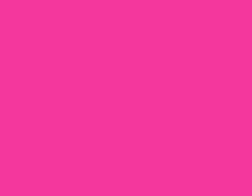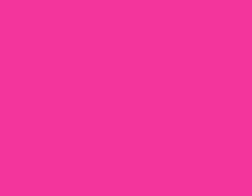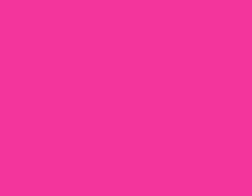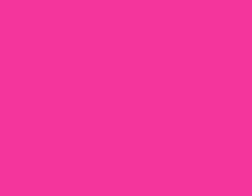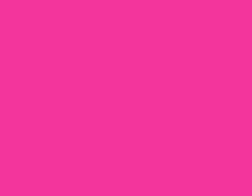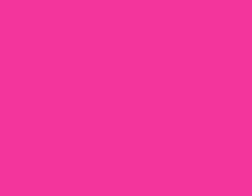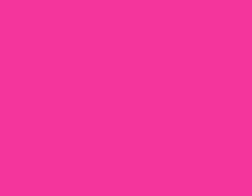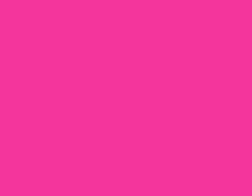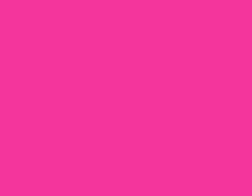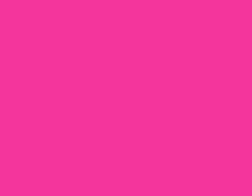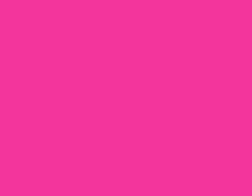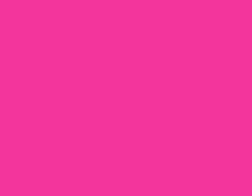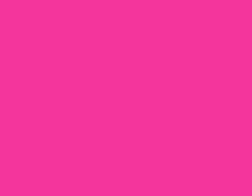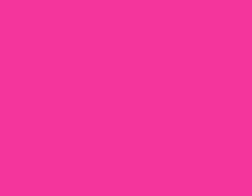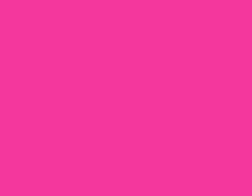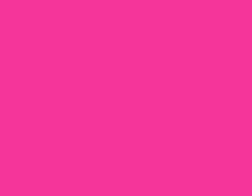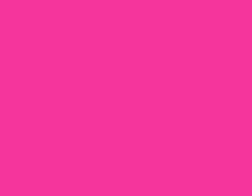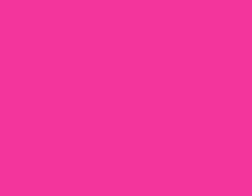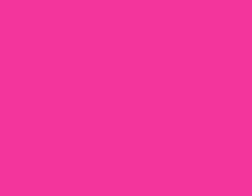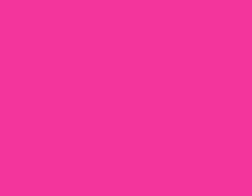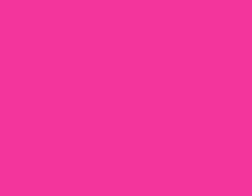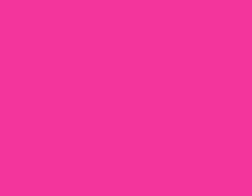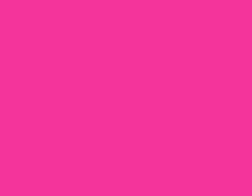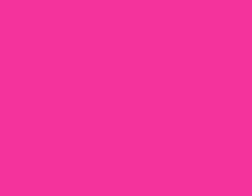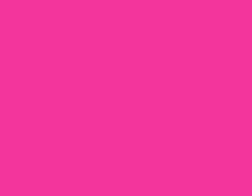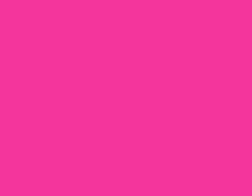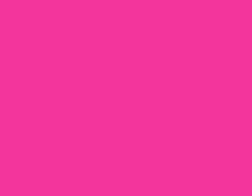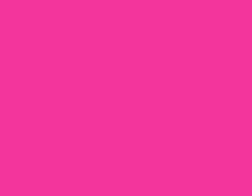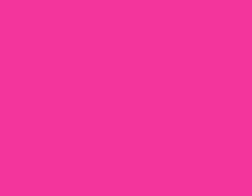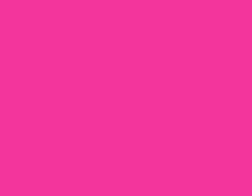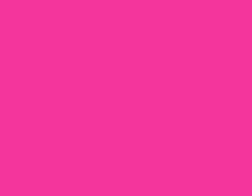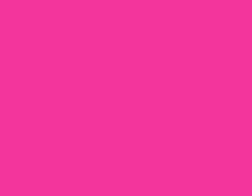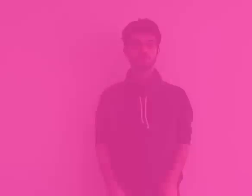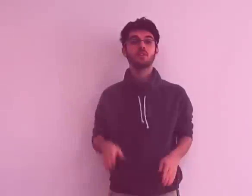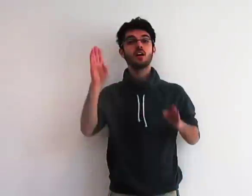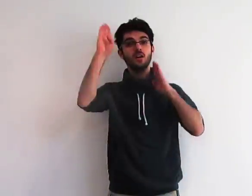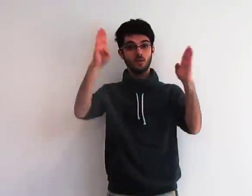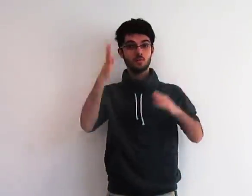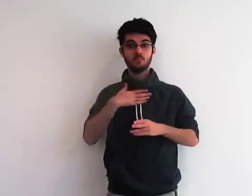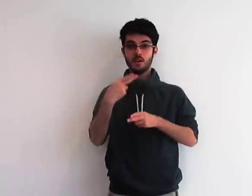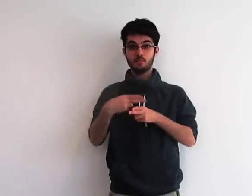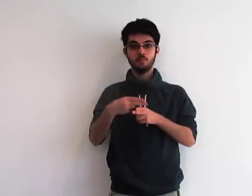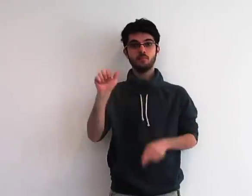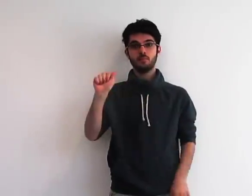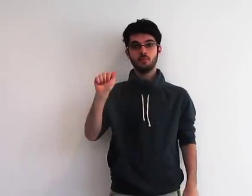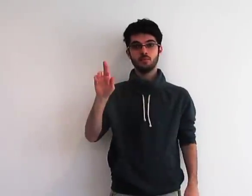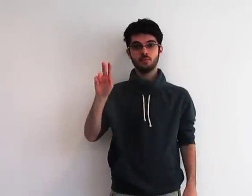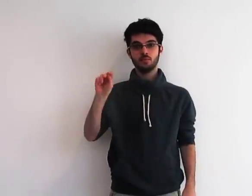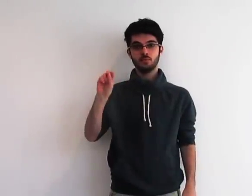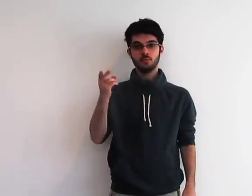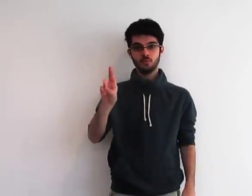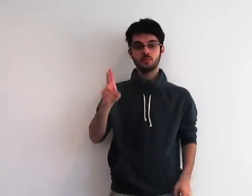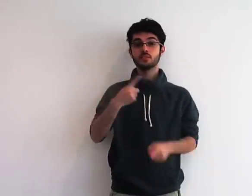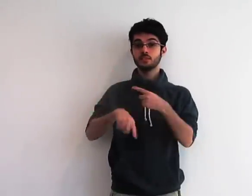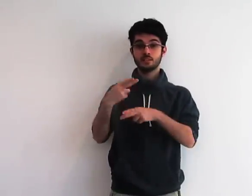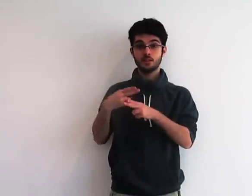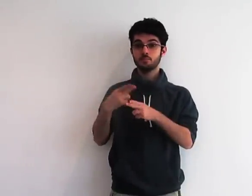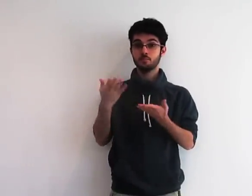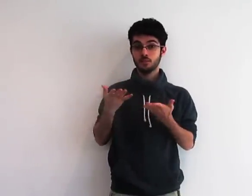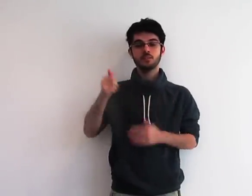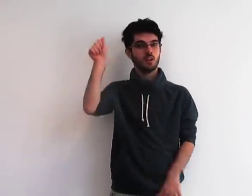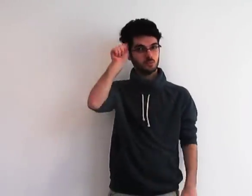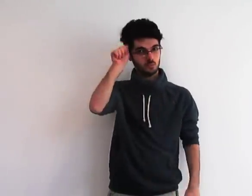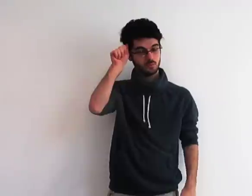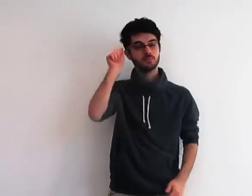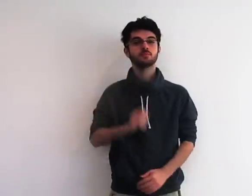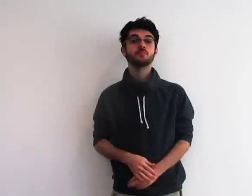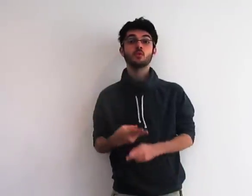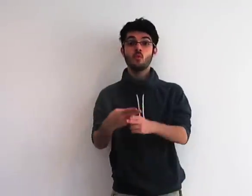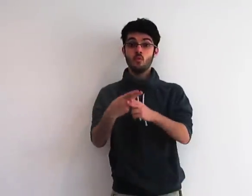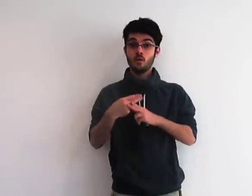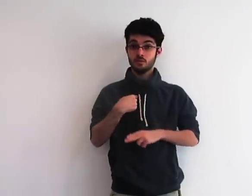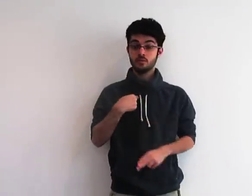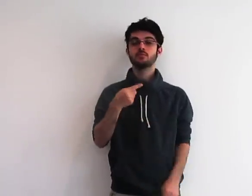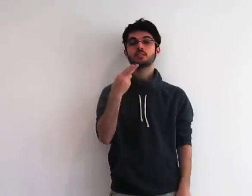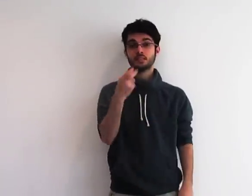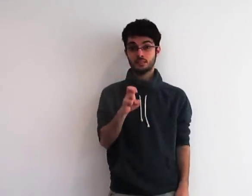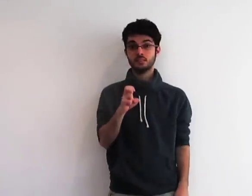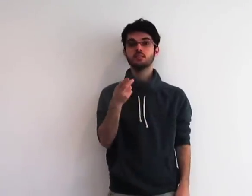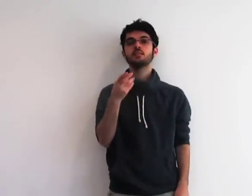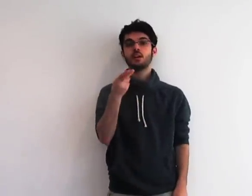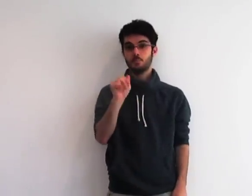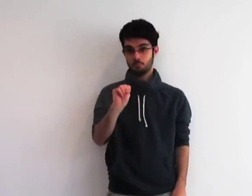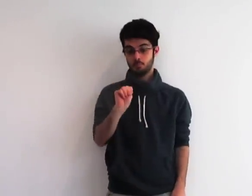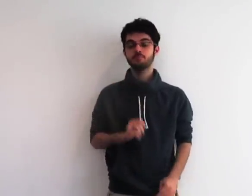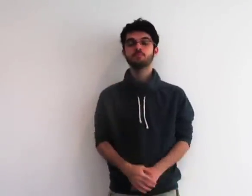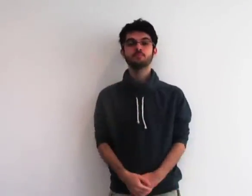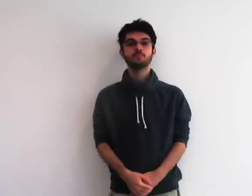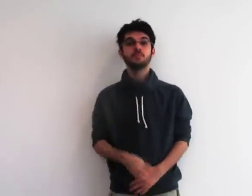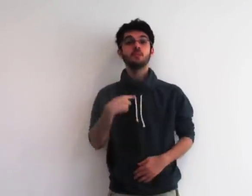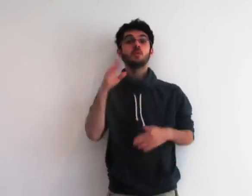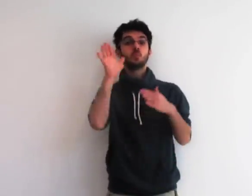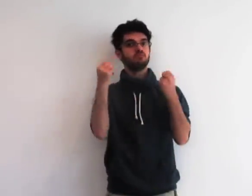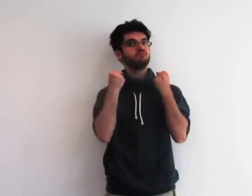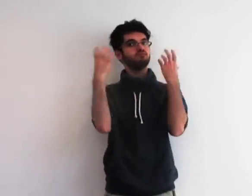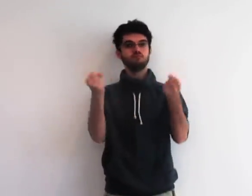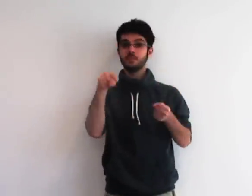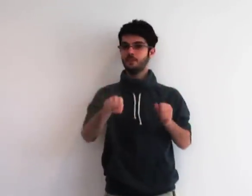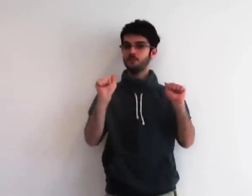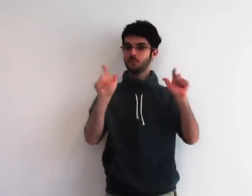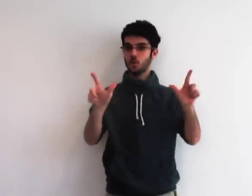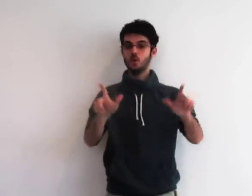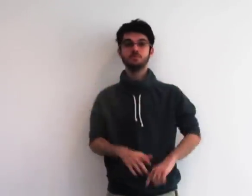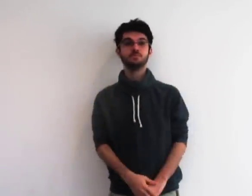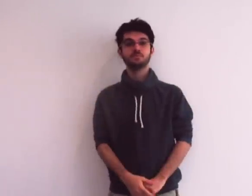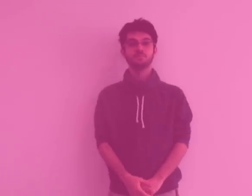Hello, my name is Artour. (shows sign name). I go by he/him pronouns. I will be signing in this vlog.